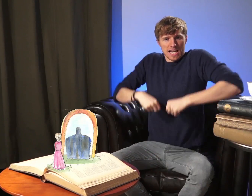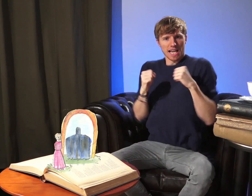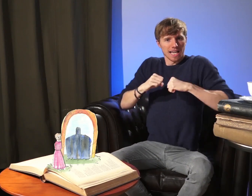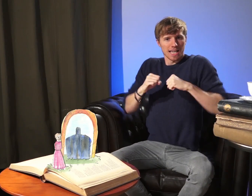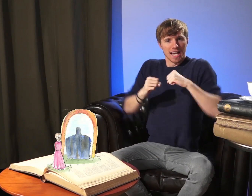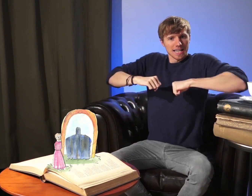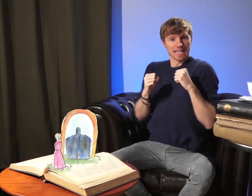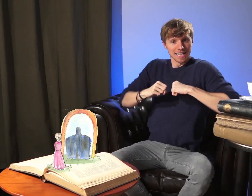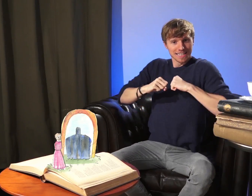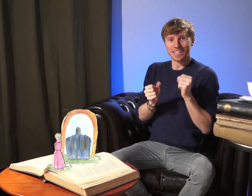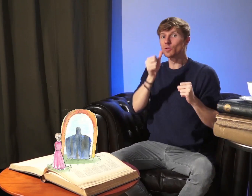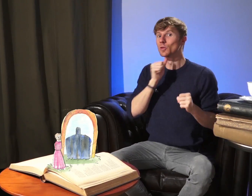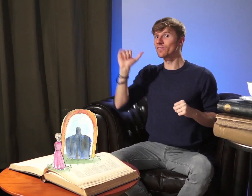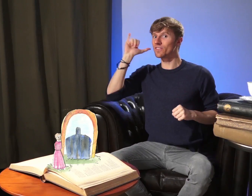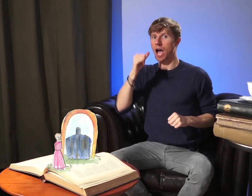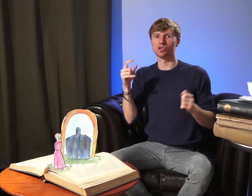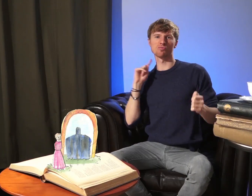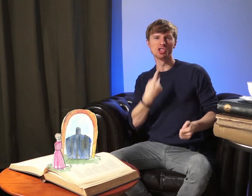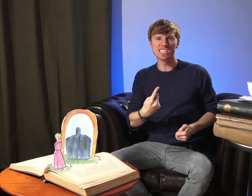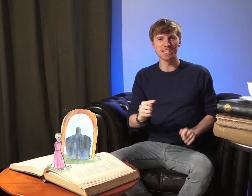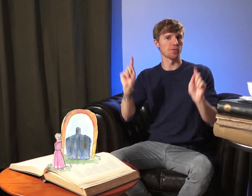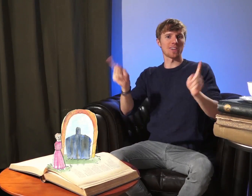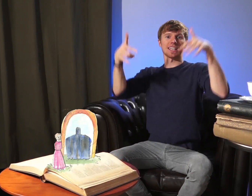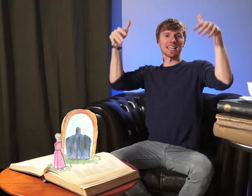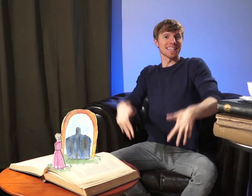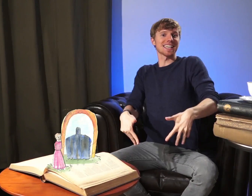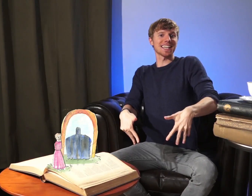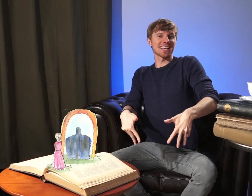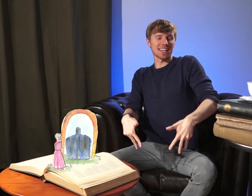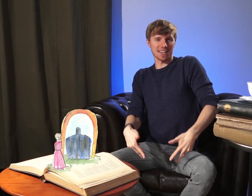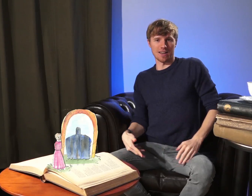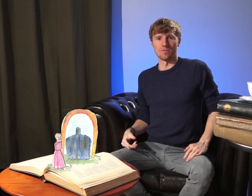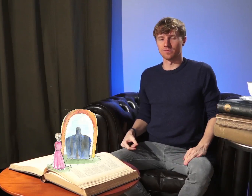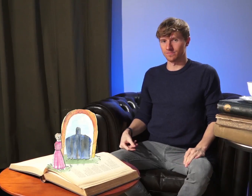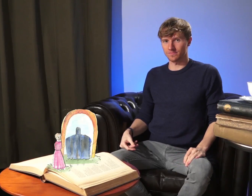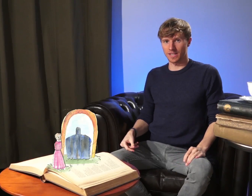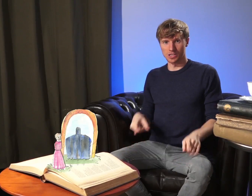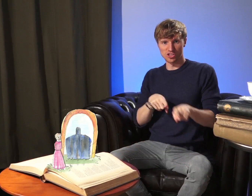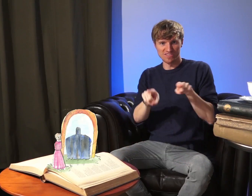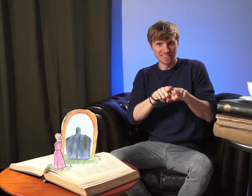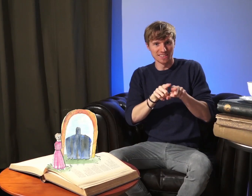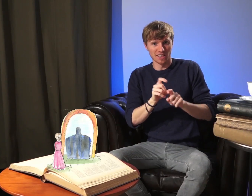"Cock-a-doodle-doo!" "Your pitchy girl's come back to you!"